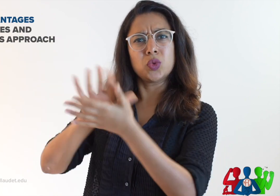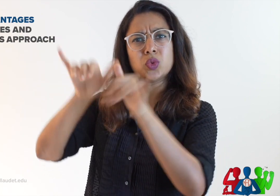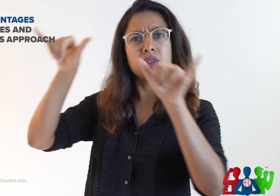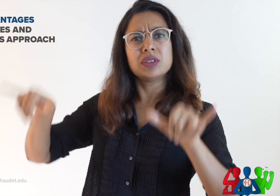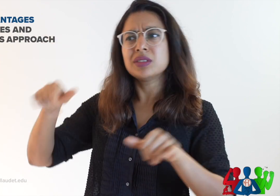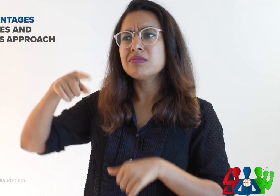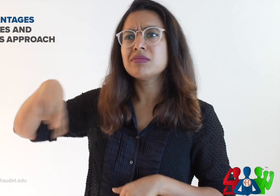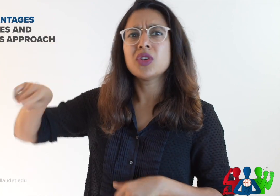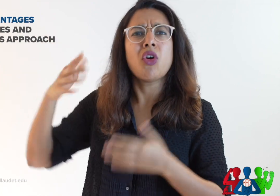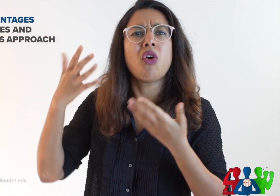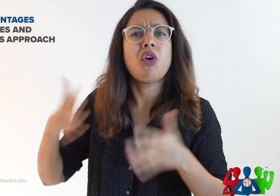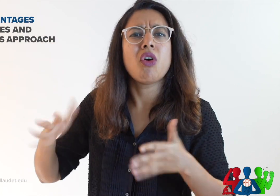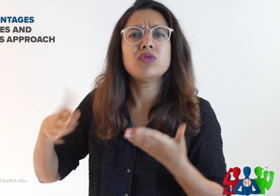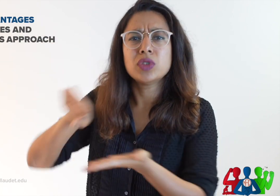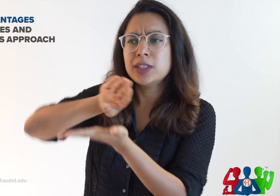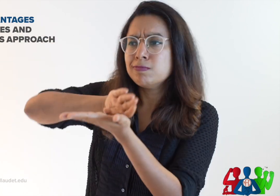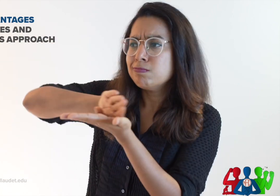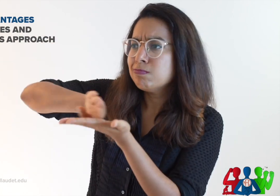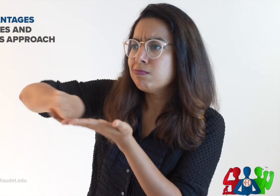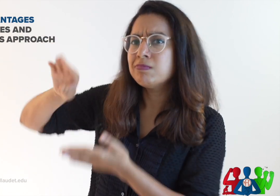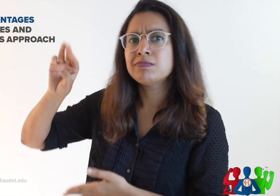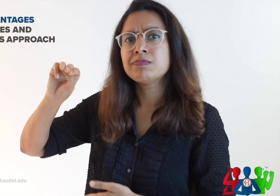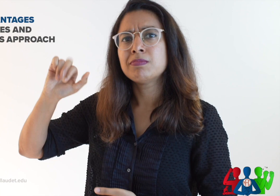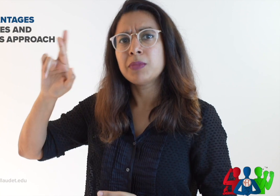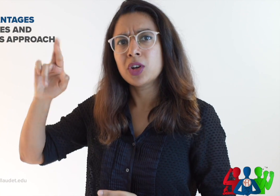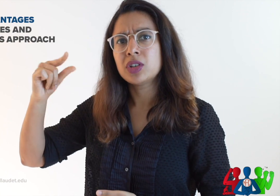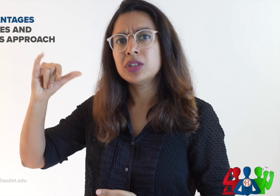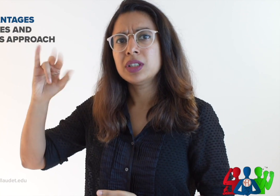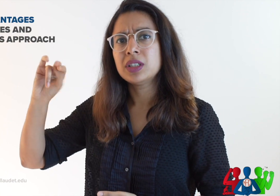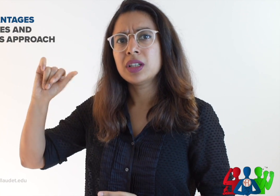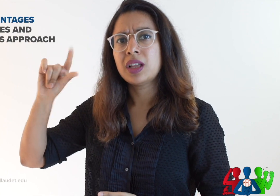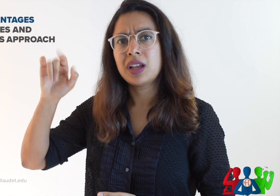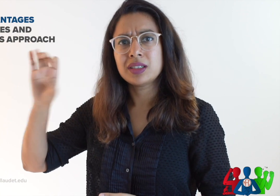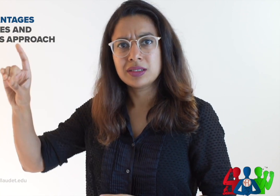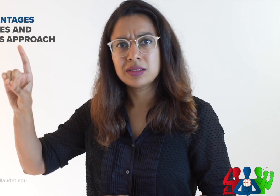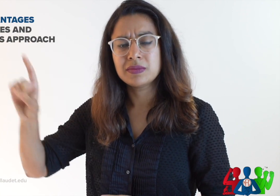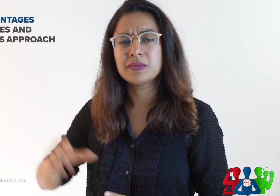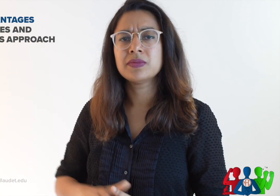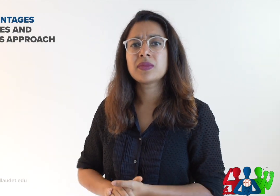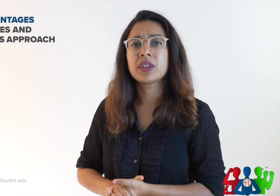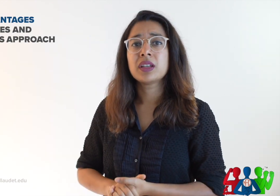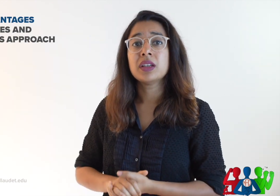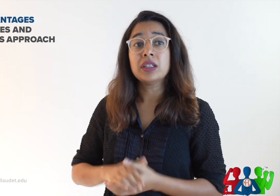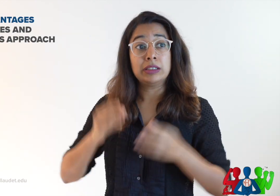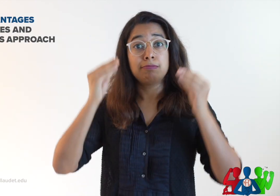so that students in the BIPOC and LGBTQ communities, who are already marginalized,